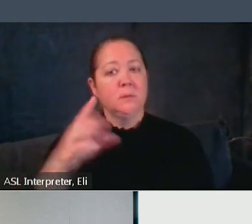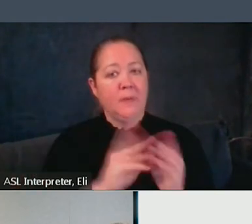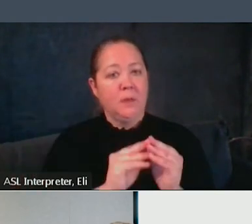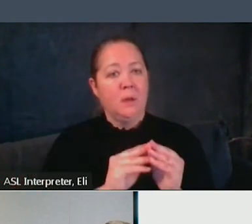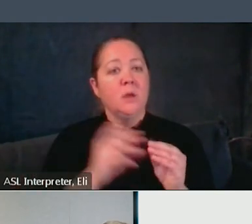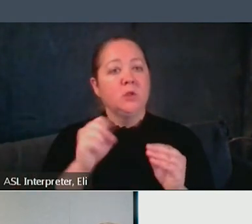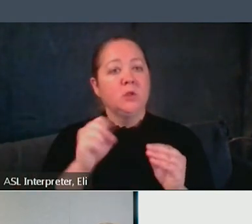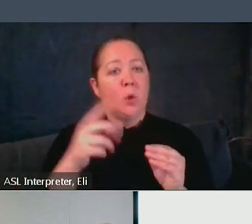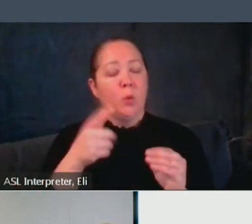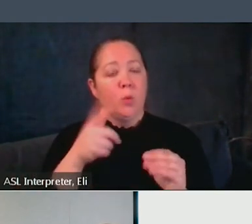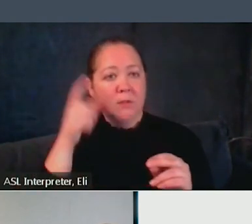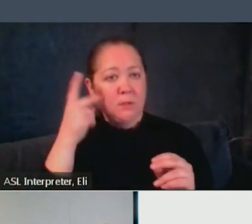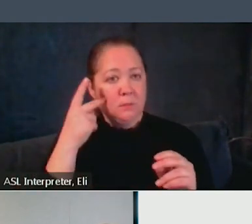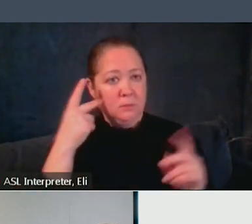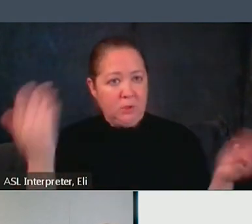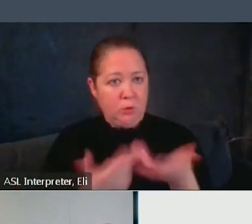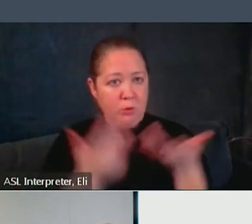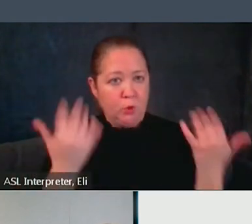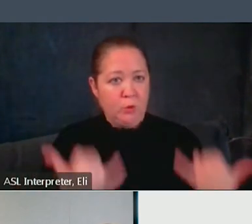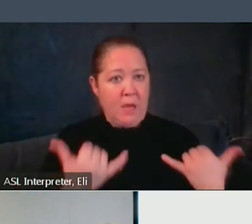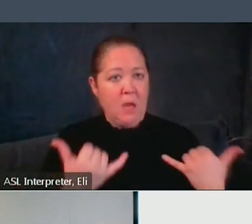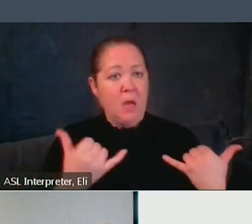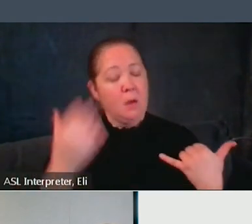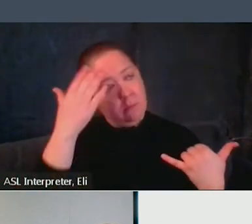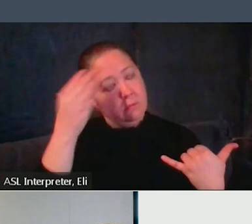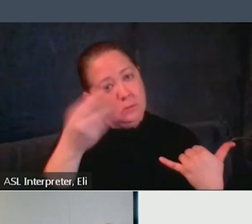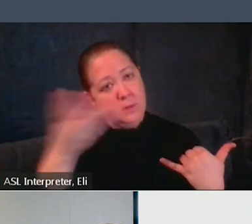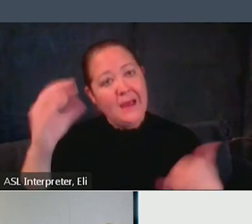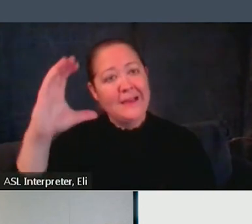and I think they will take many of your concerns to heart